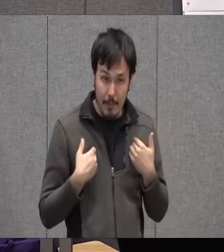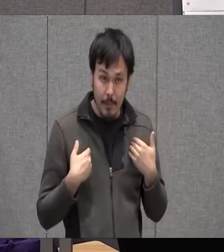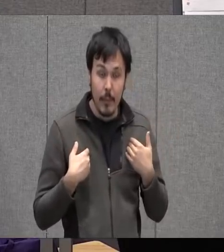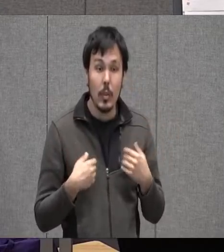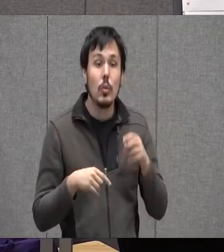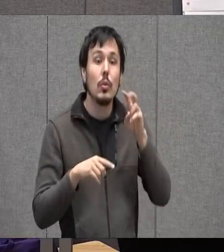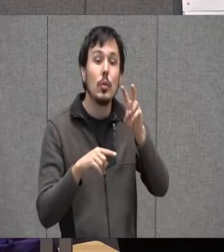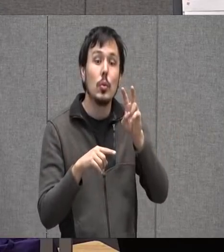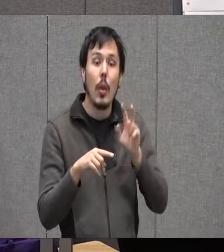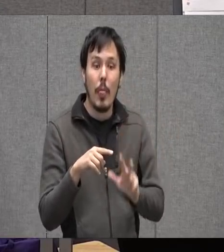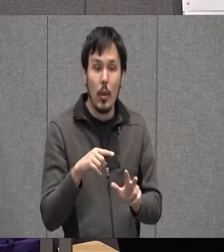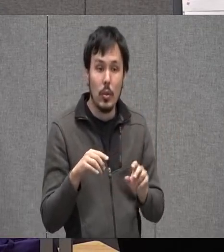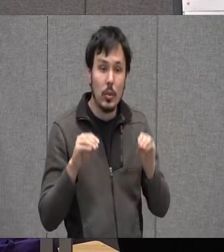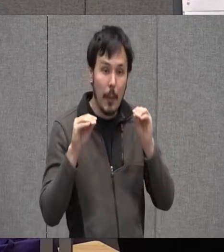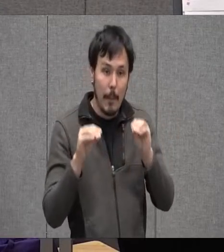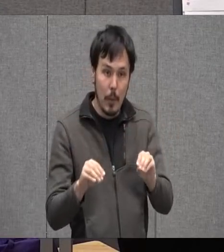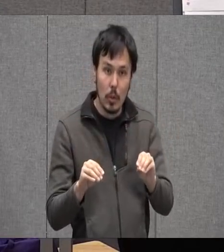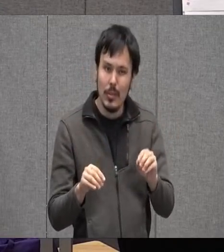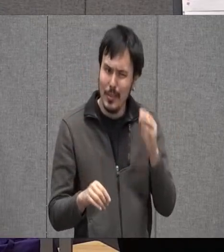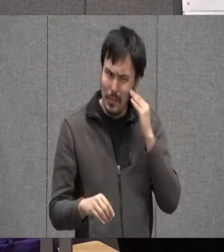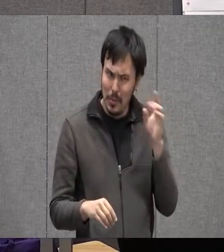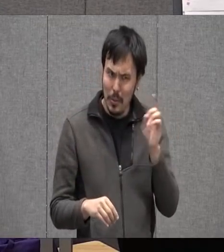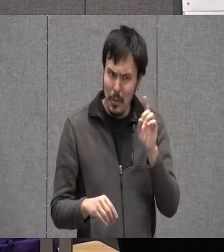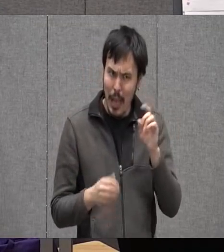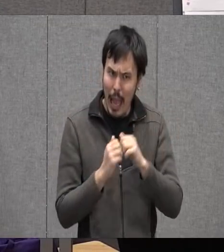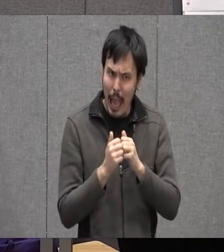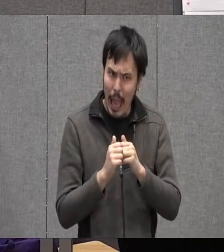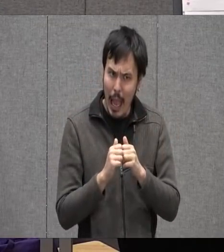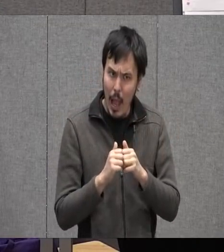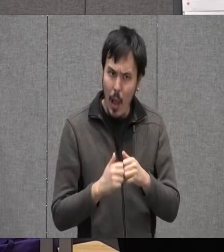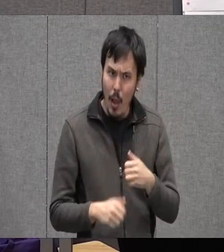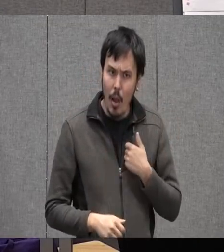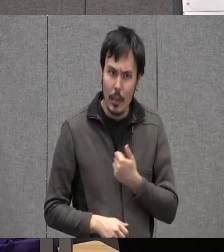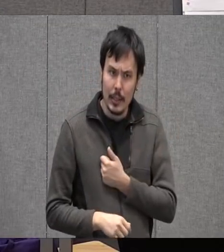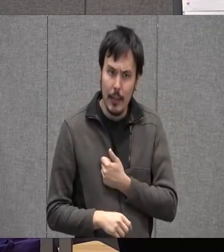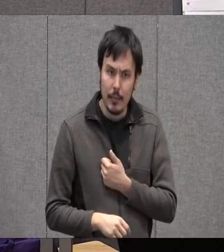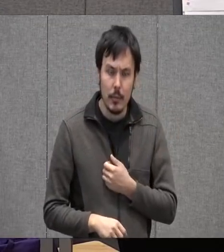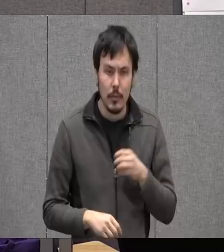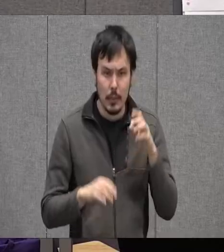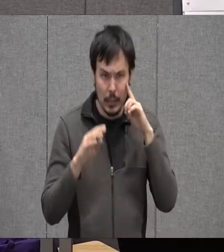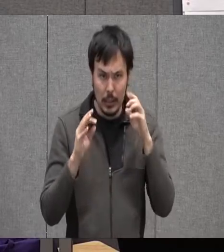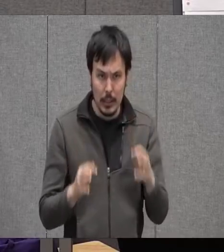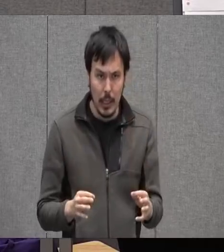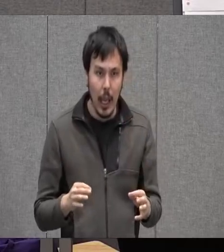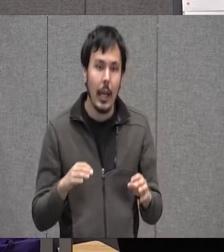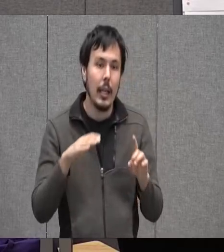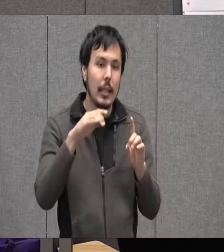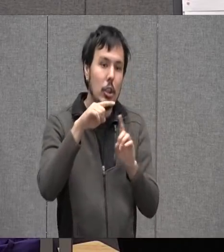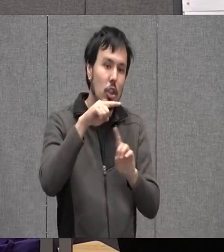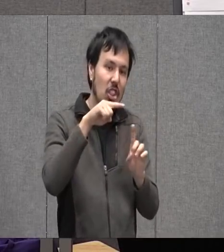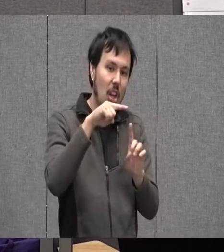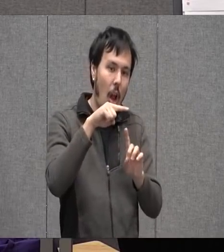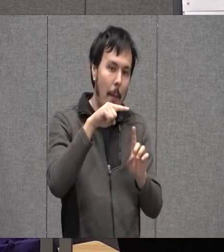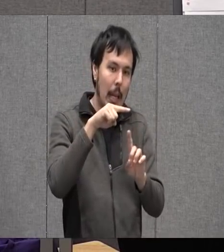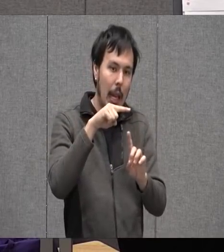Do you remember how we placed those? I always did it by the denominator. That helps me out on how many pieces that I need to do.